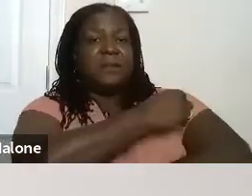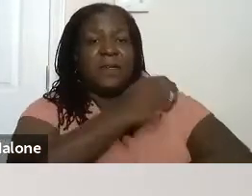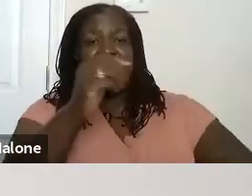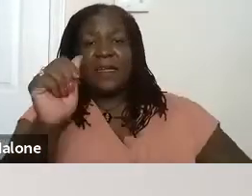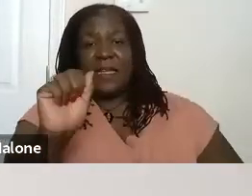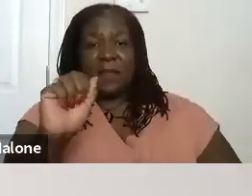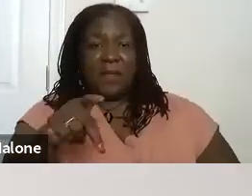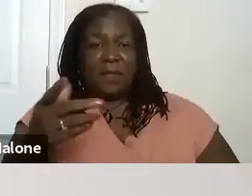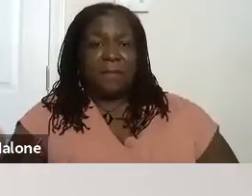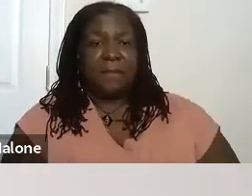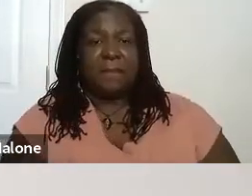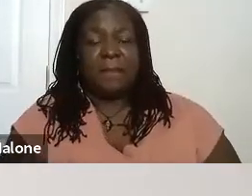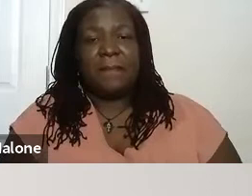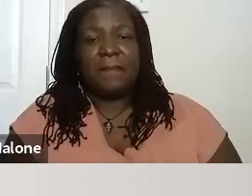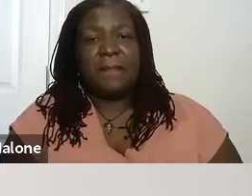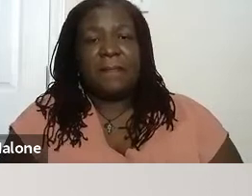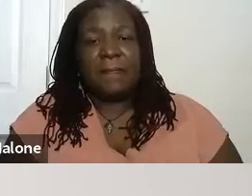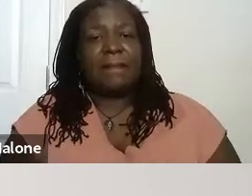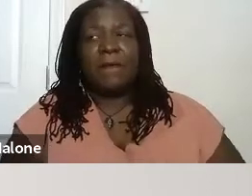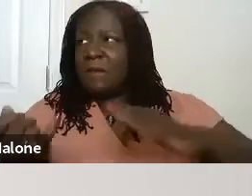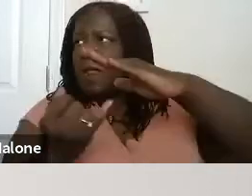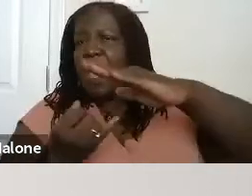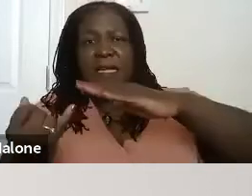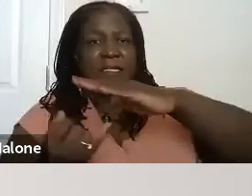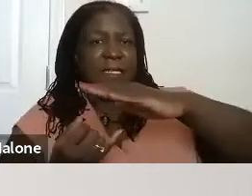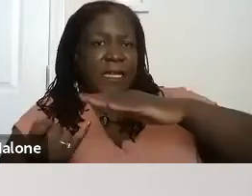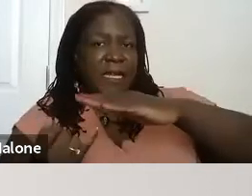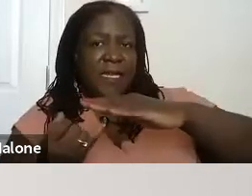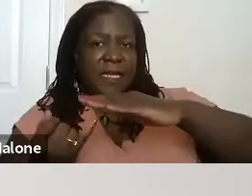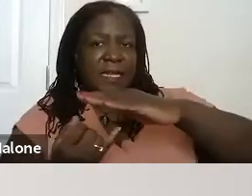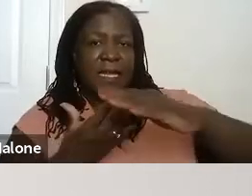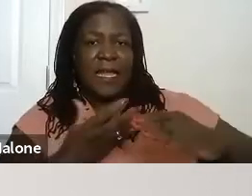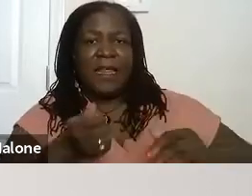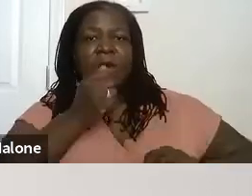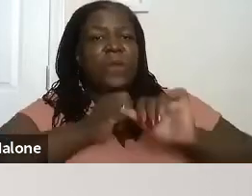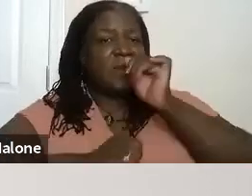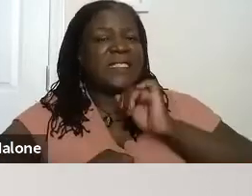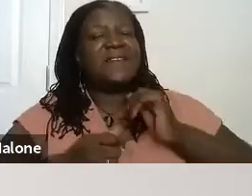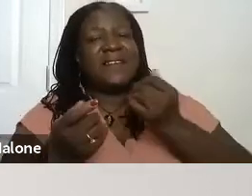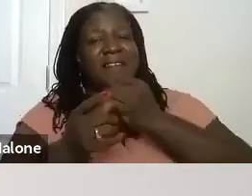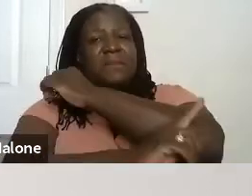We have all been isolated and are suffering the consequences of having felt isolated for